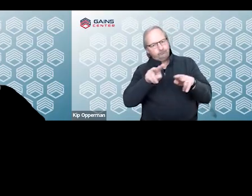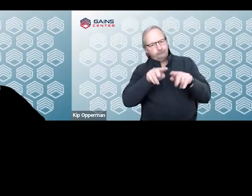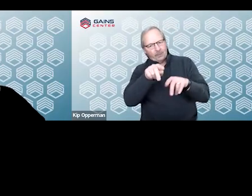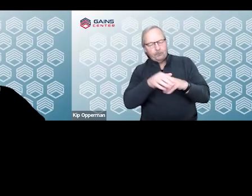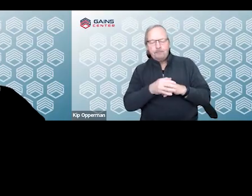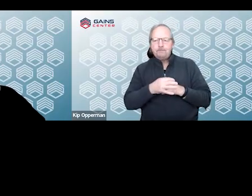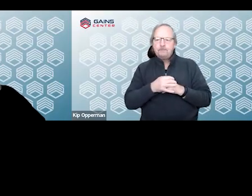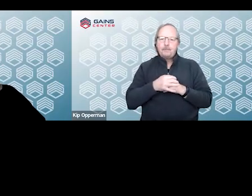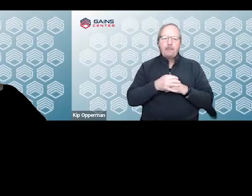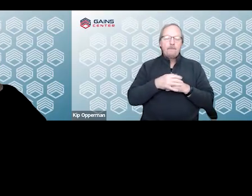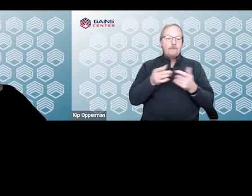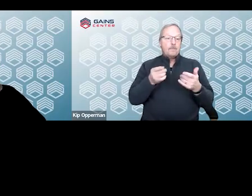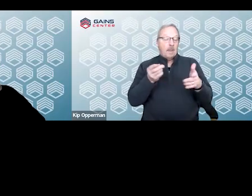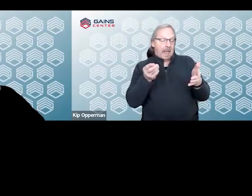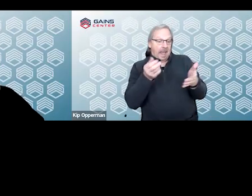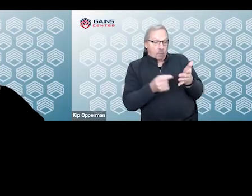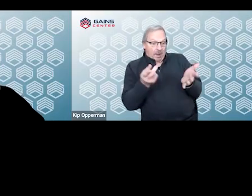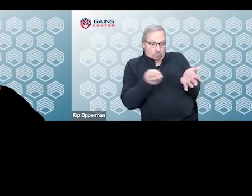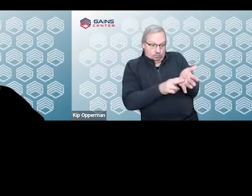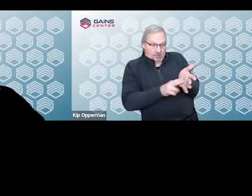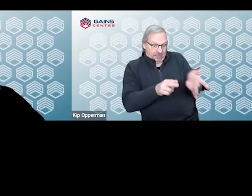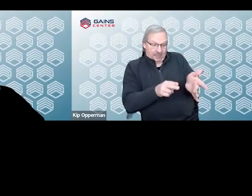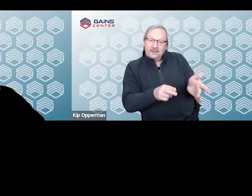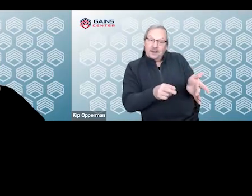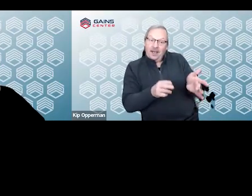who registered for this event following this webinar.